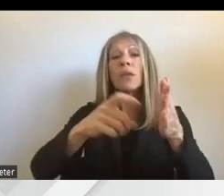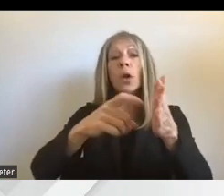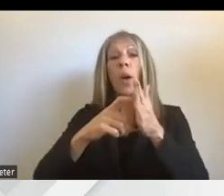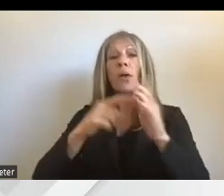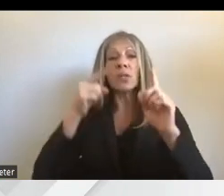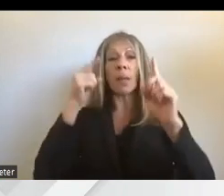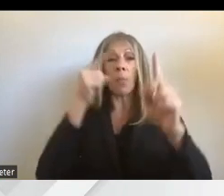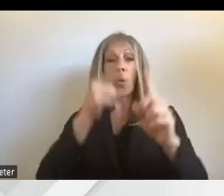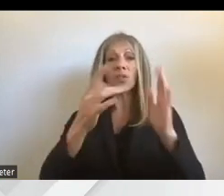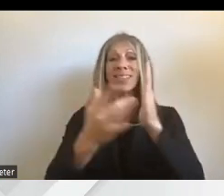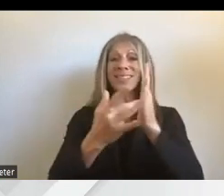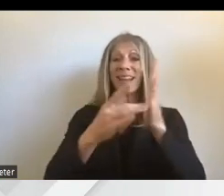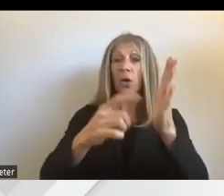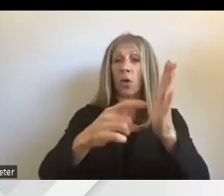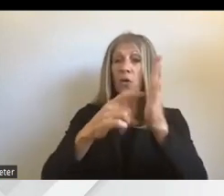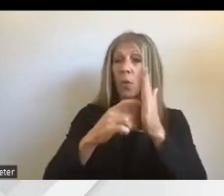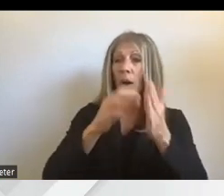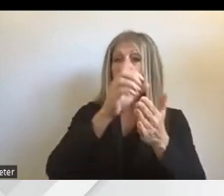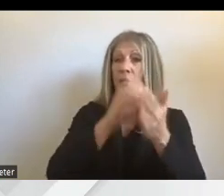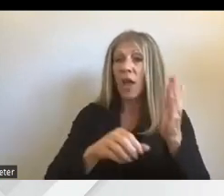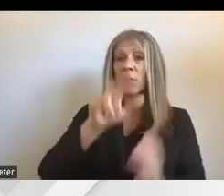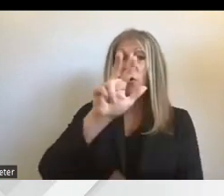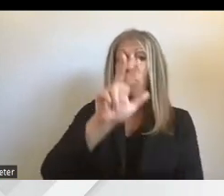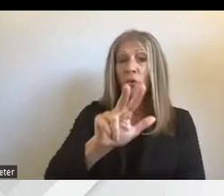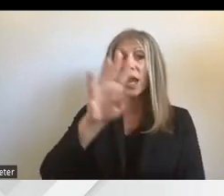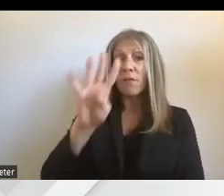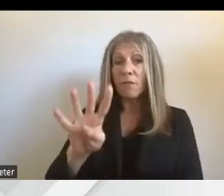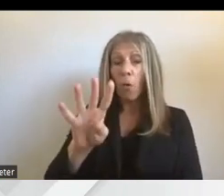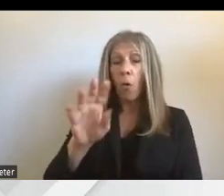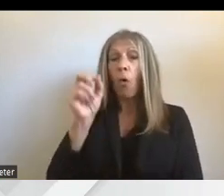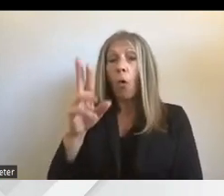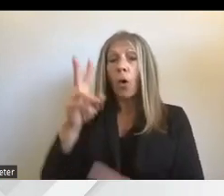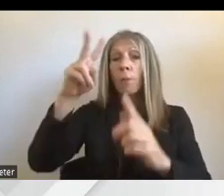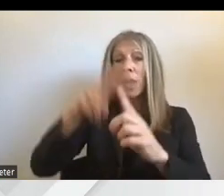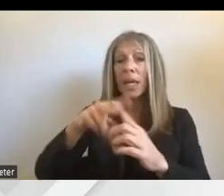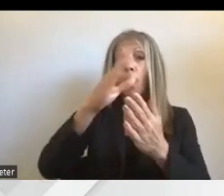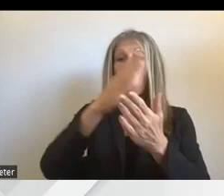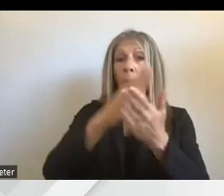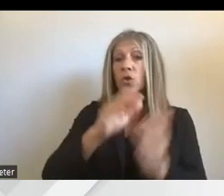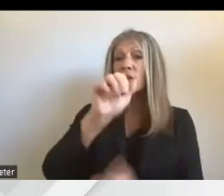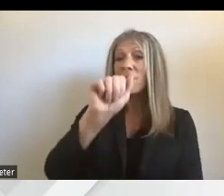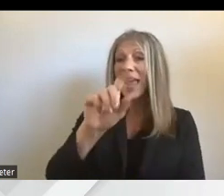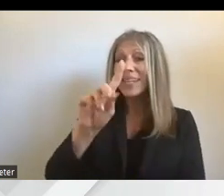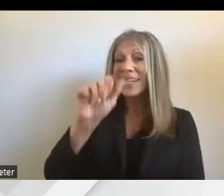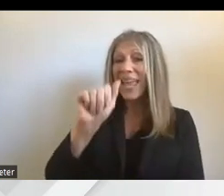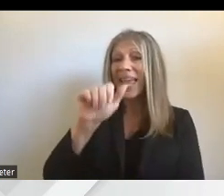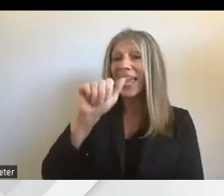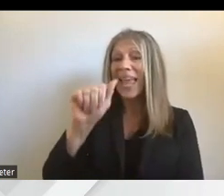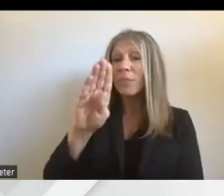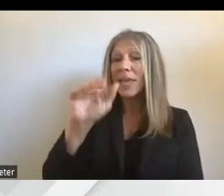the technical requirements in chapters 3 and 4 or replicable sections in the ADA and ABA guidelines;